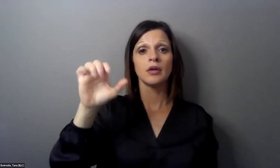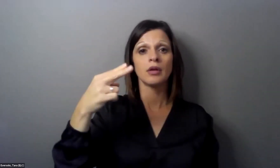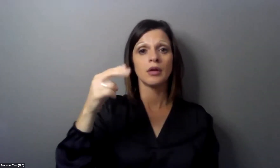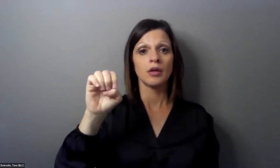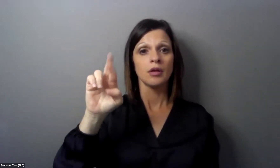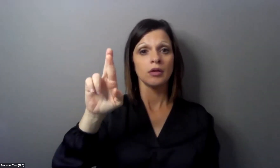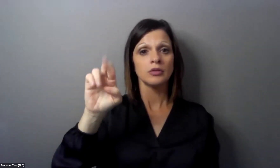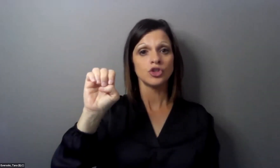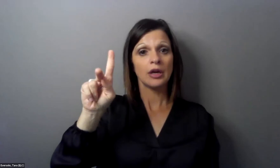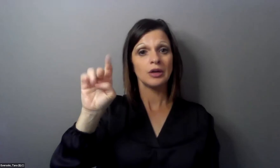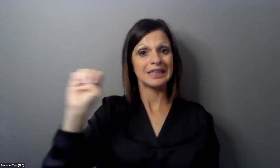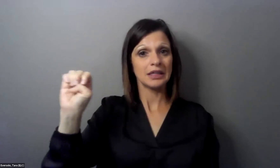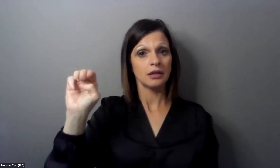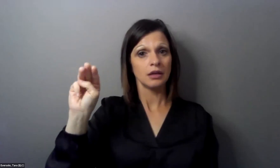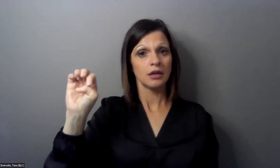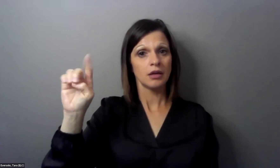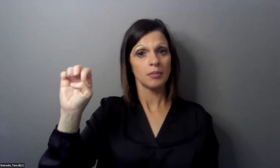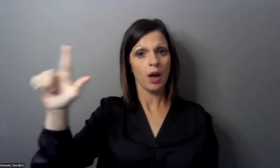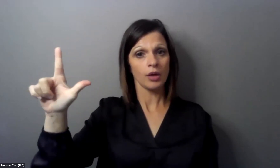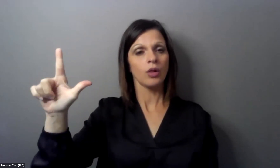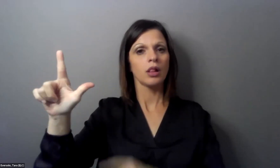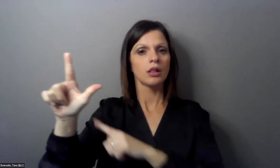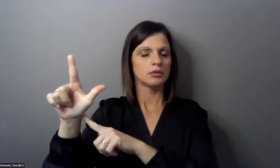I know everybody is not in the healthcare setting you can do that but I highly suggest